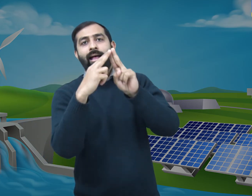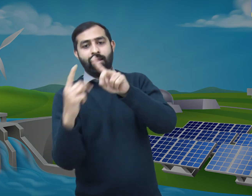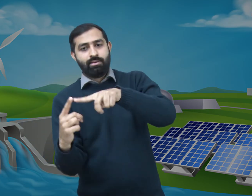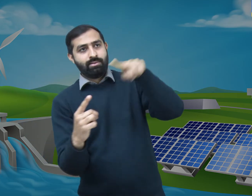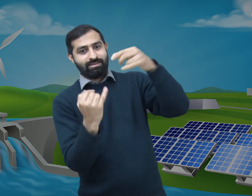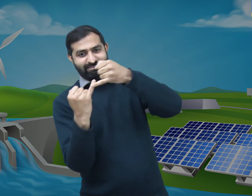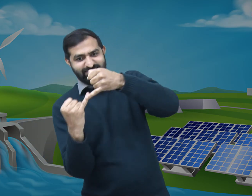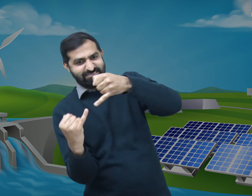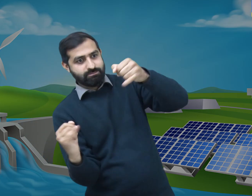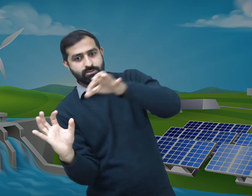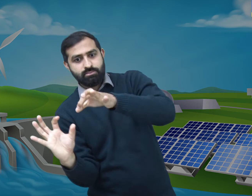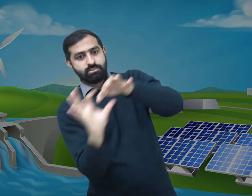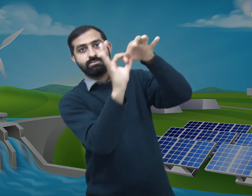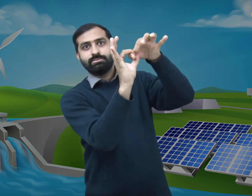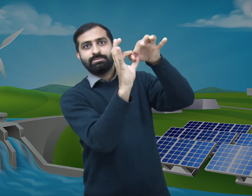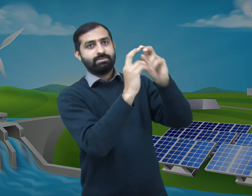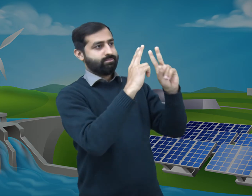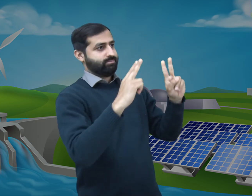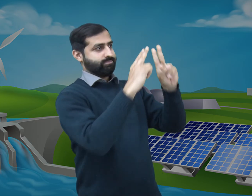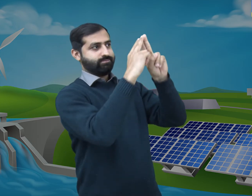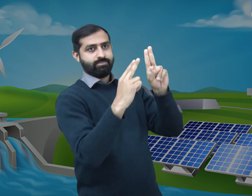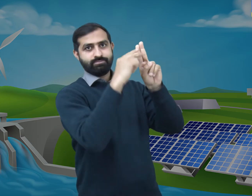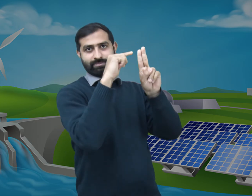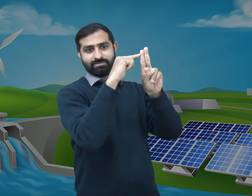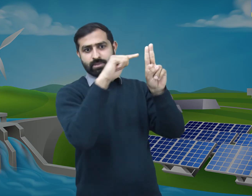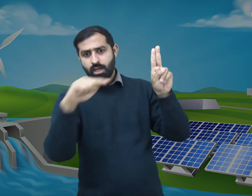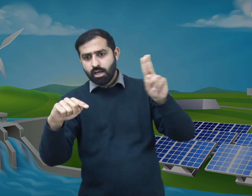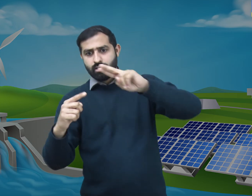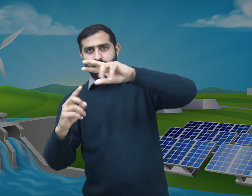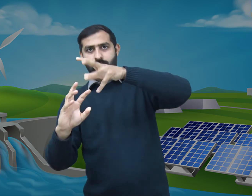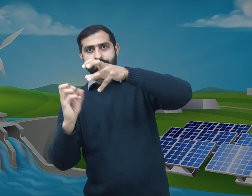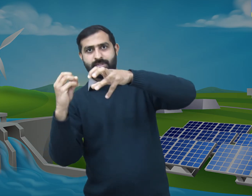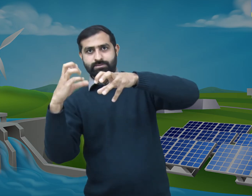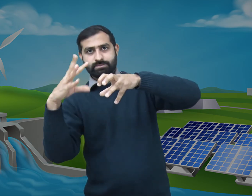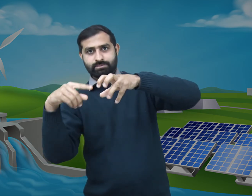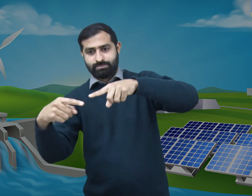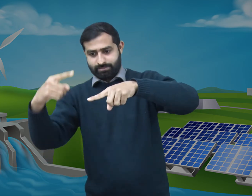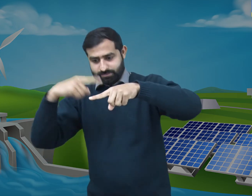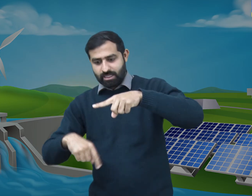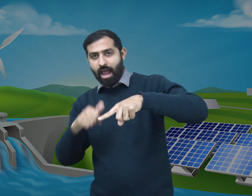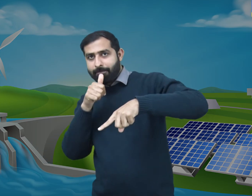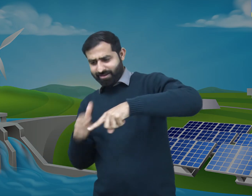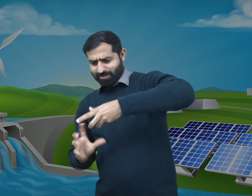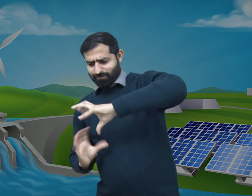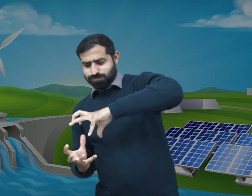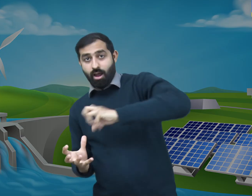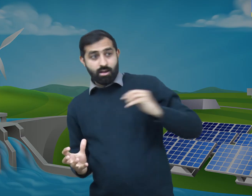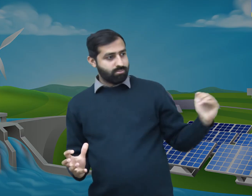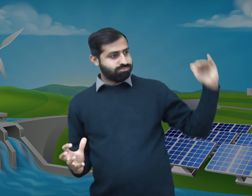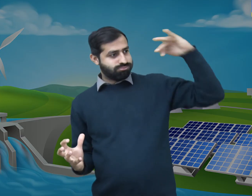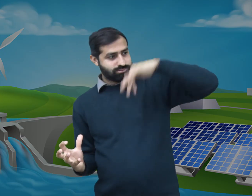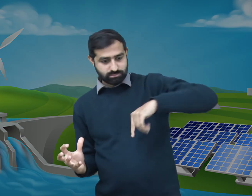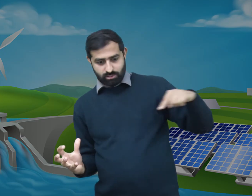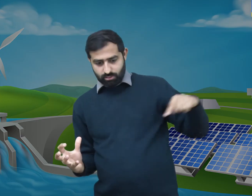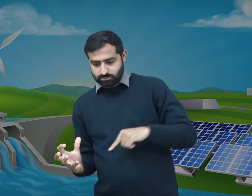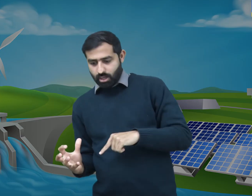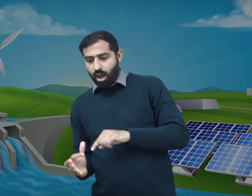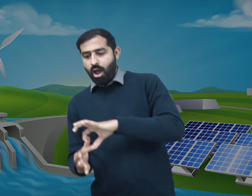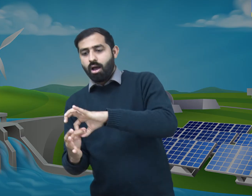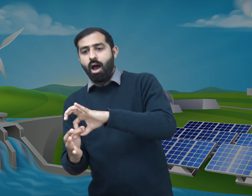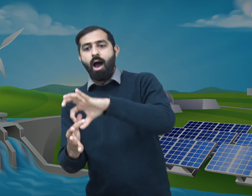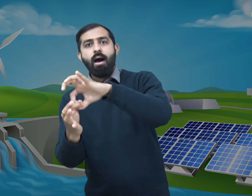After electrical power is generated it is transmitted over distances using transmission lines.